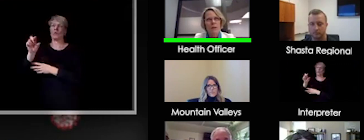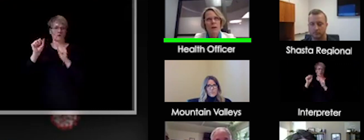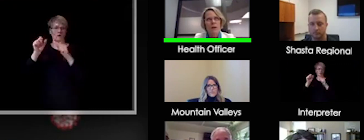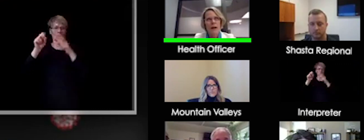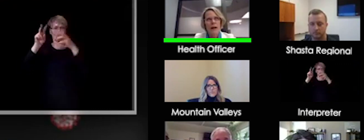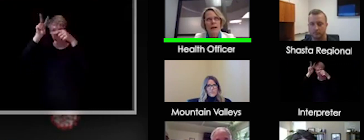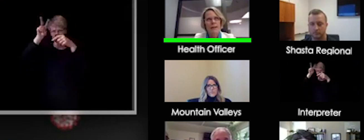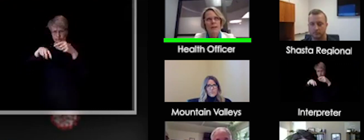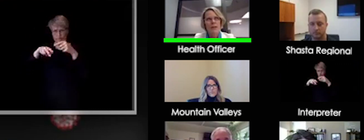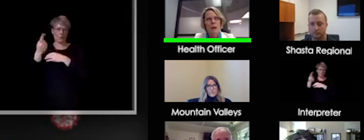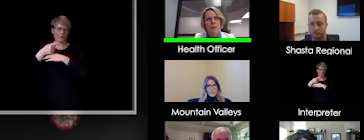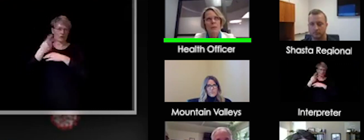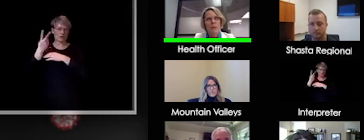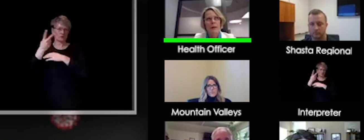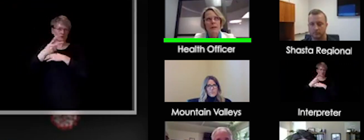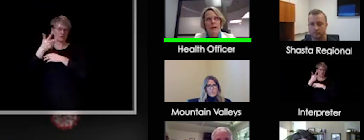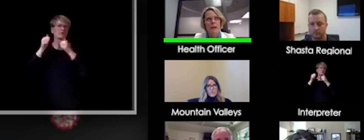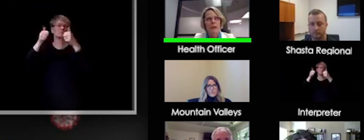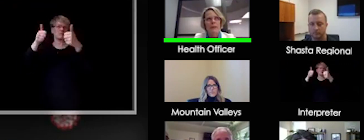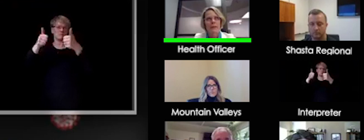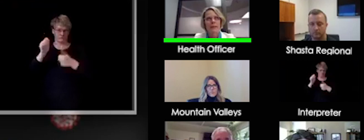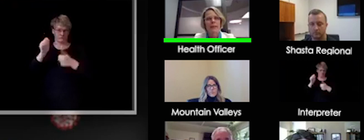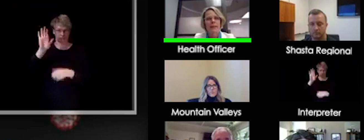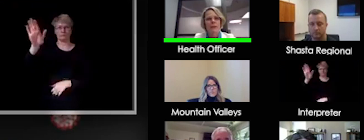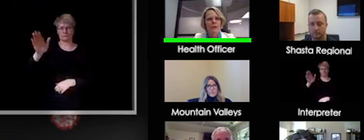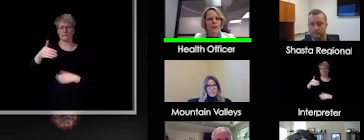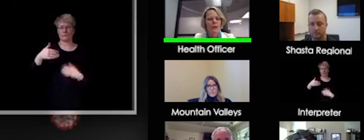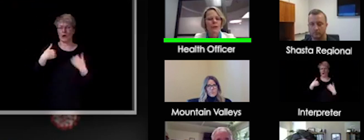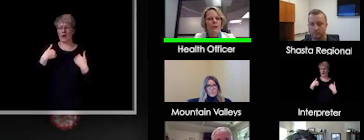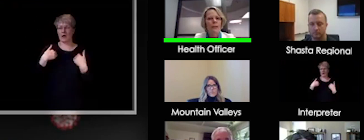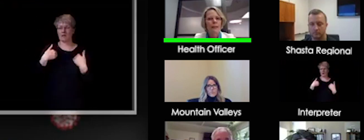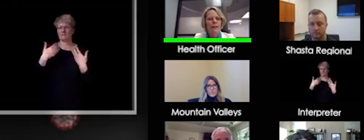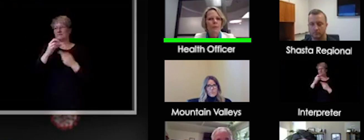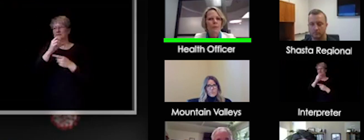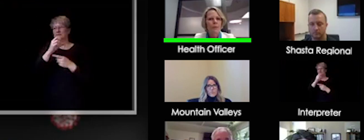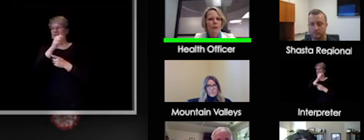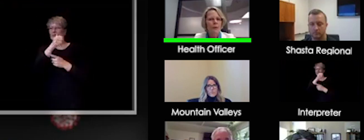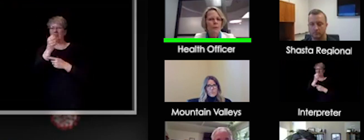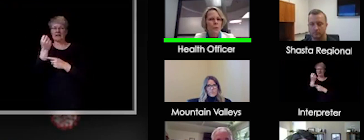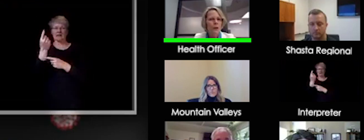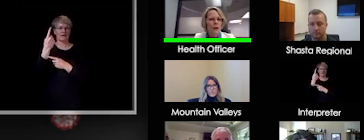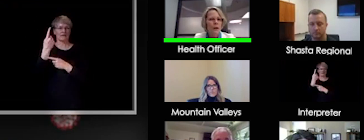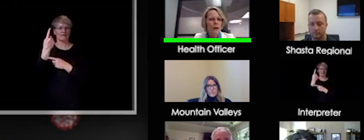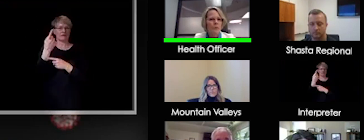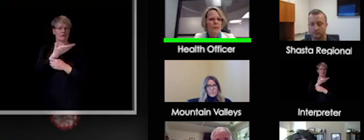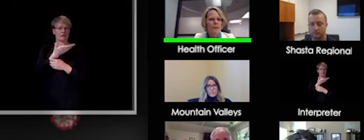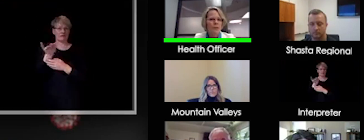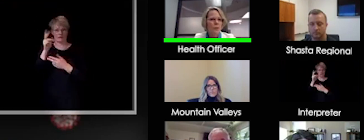say there’s probably about ten or eleven indicators in total – three for disease